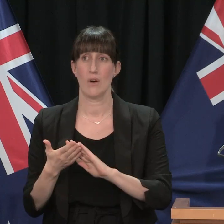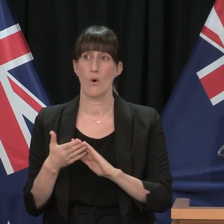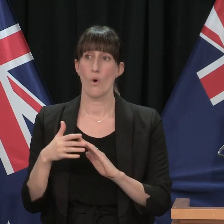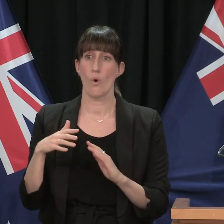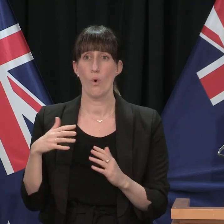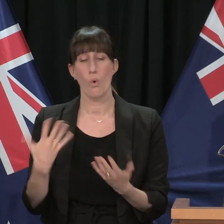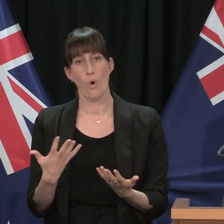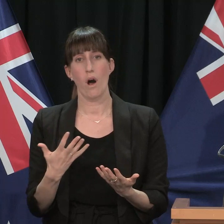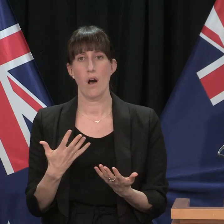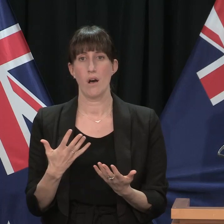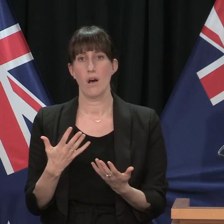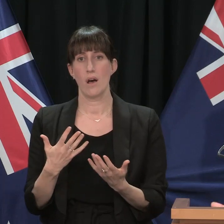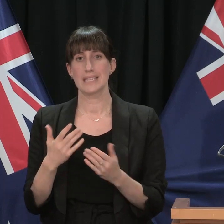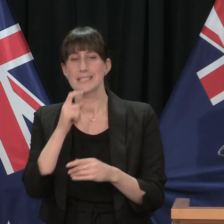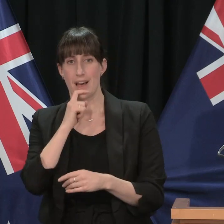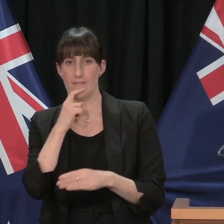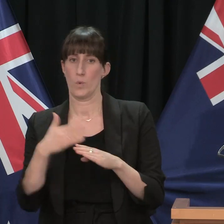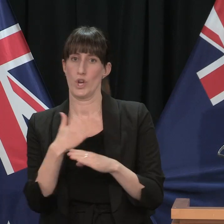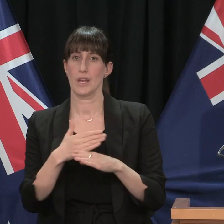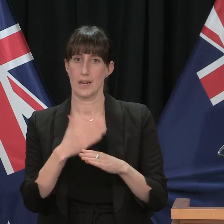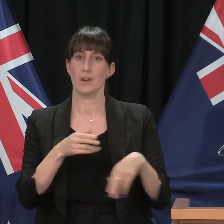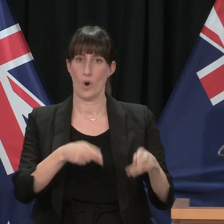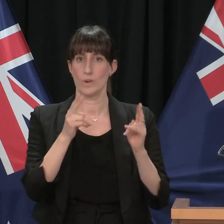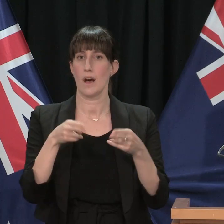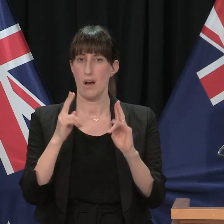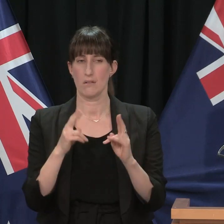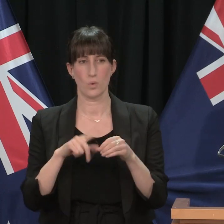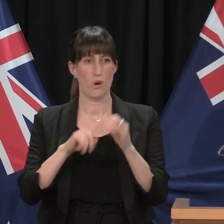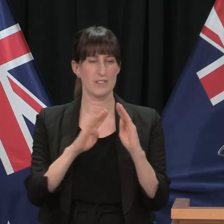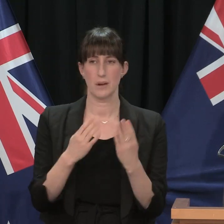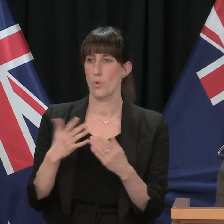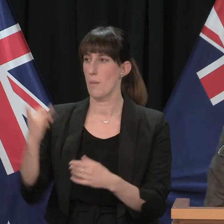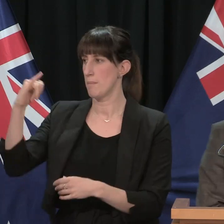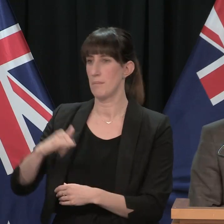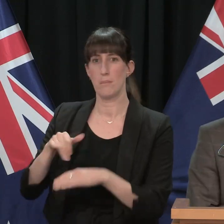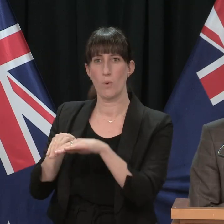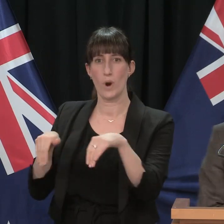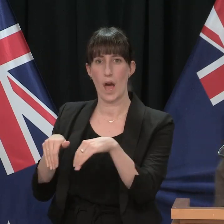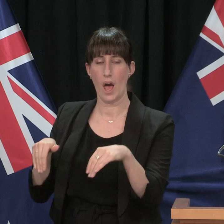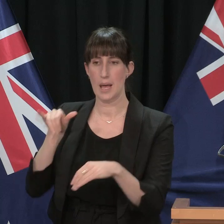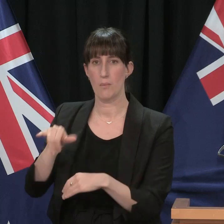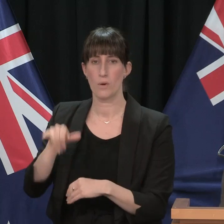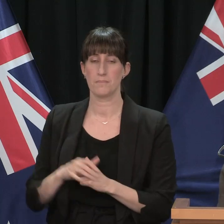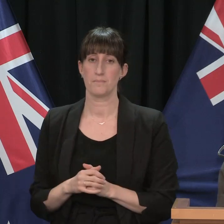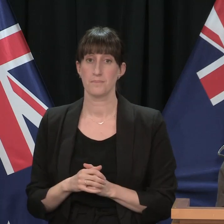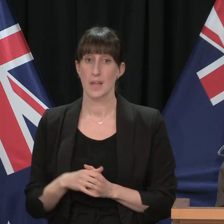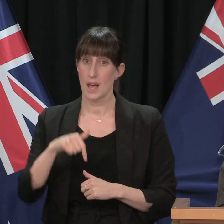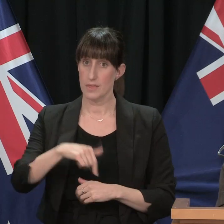isolation and quarantine. The vast majority were taken either in the community or they were of staff working in managed isolation and